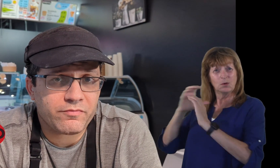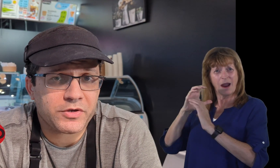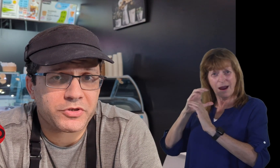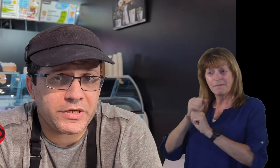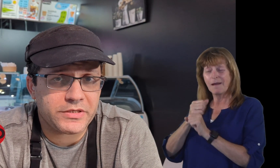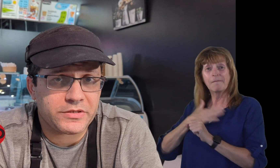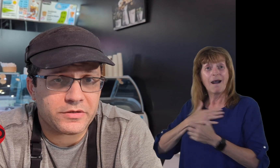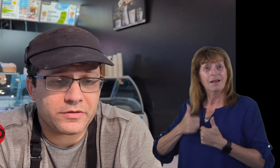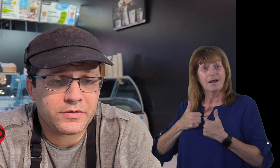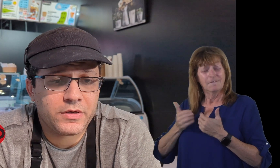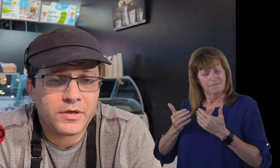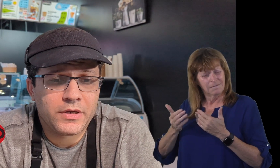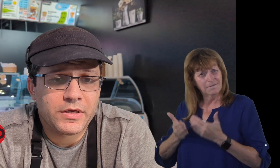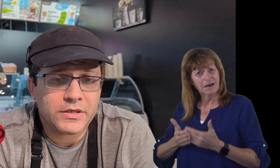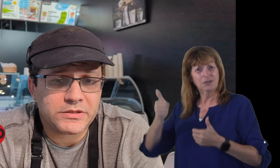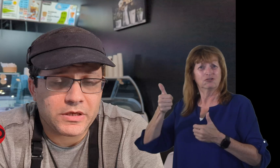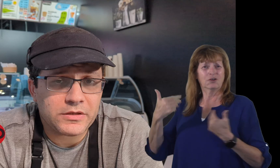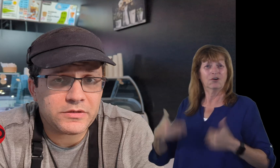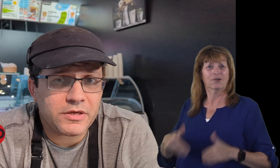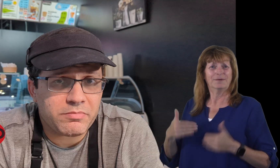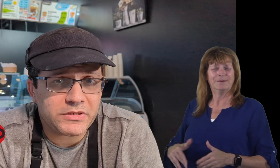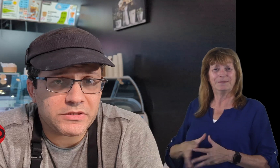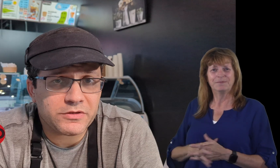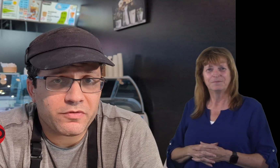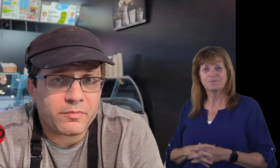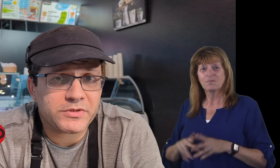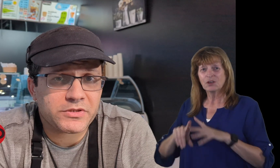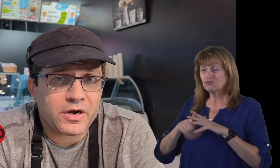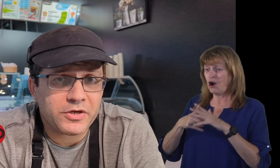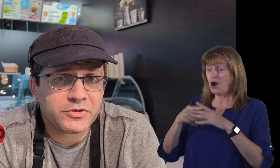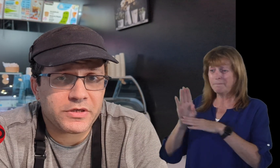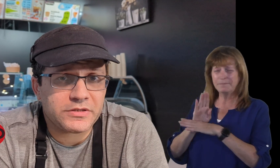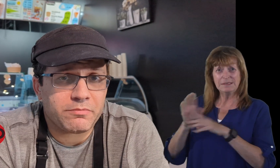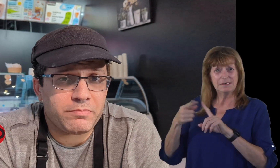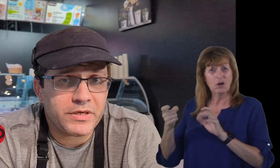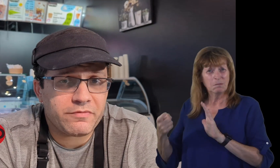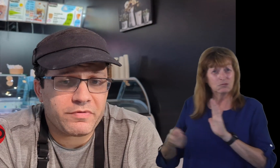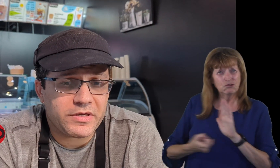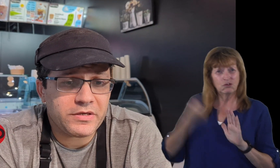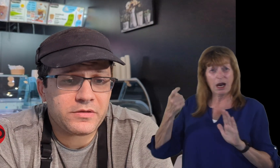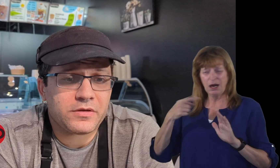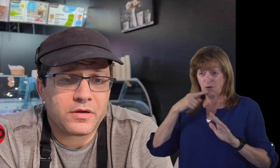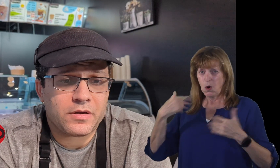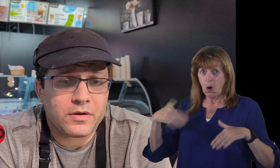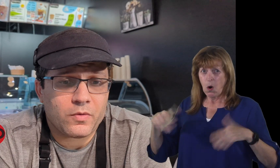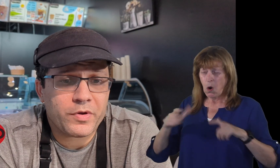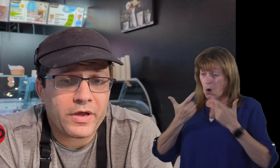my phone communication and made my life much easier. Starting